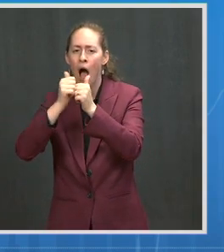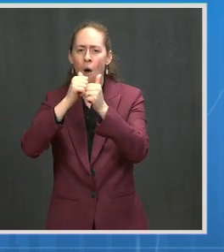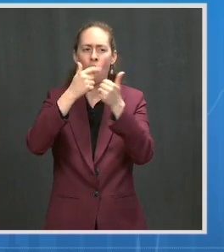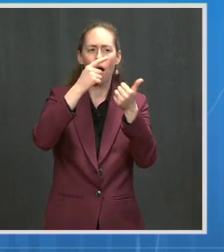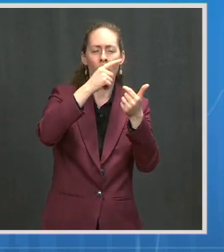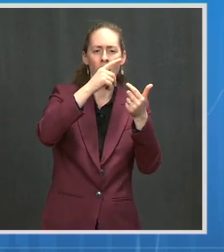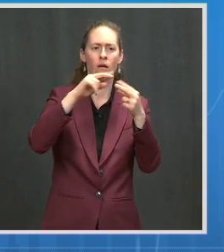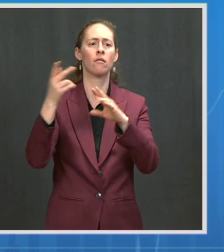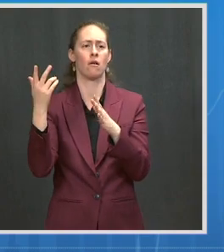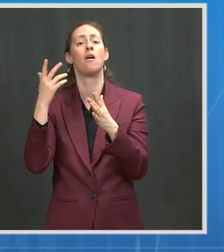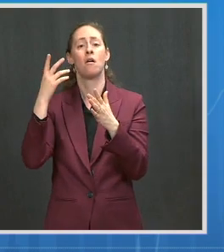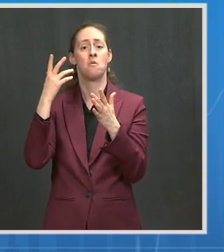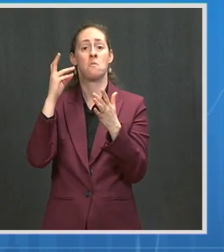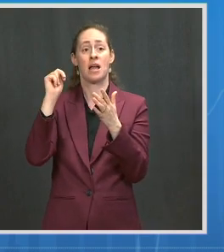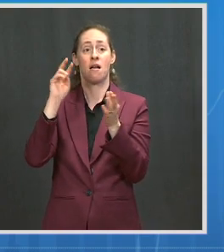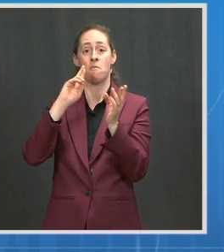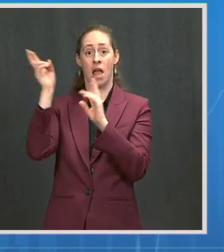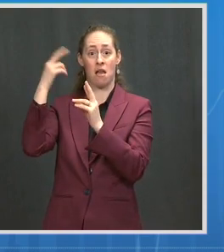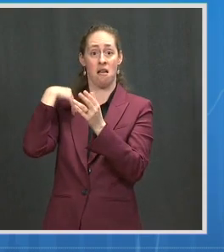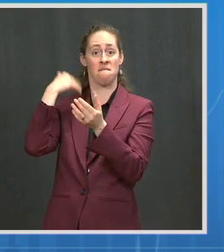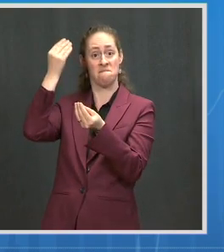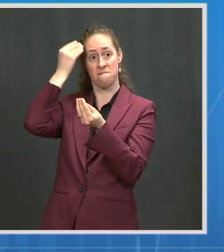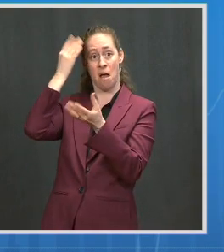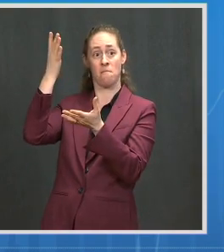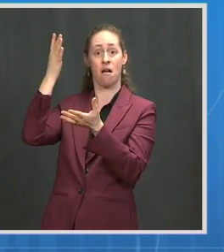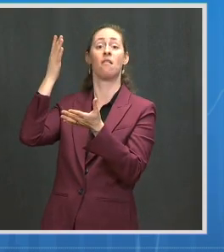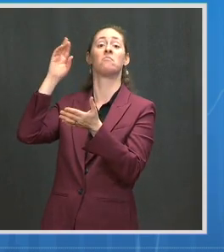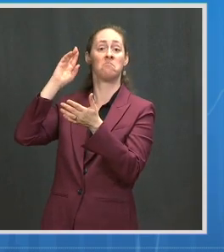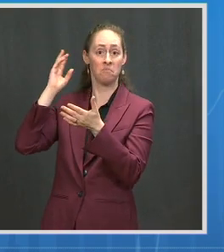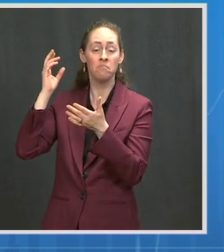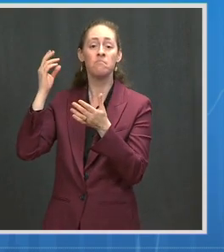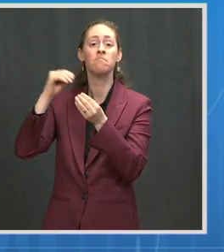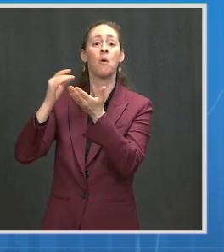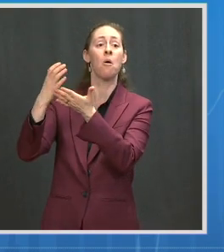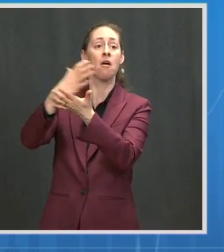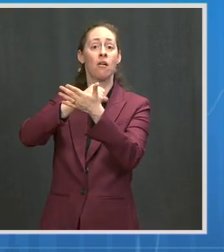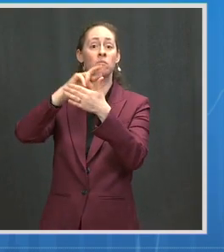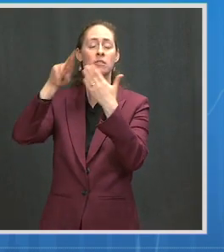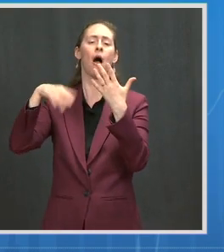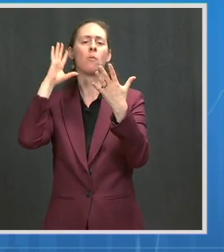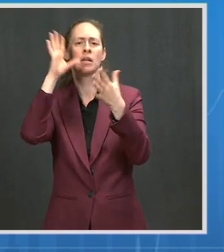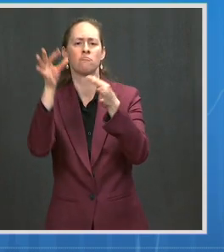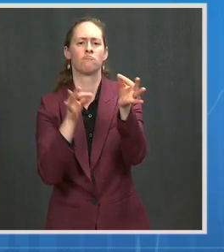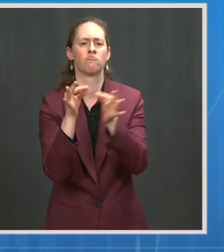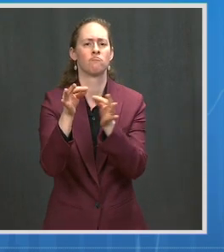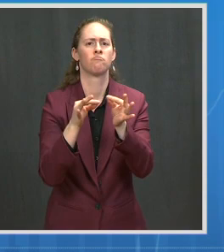I will present those data as soon as we have -- the upcoming data -- as soon as we have them. >> Mr. Slavitt: